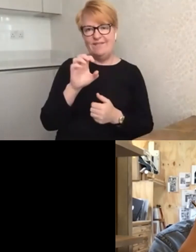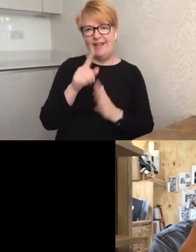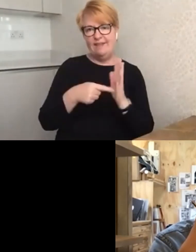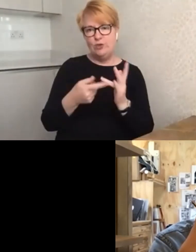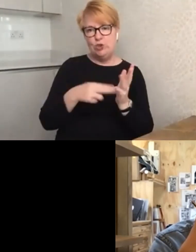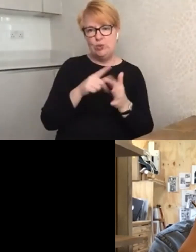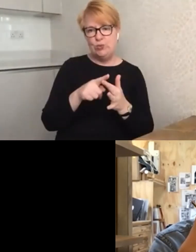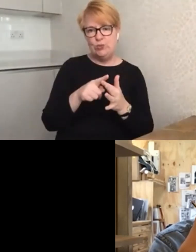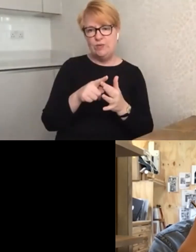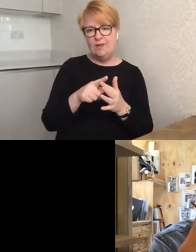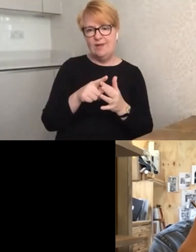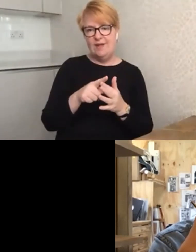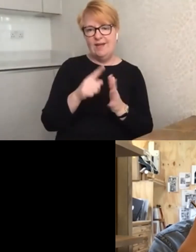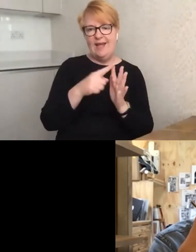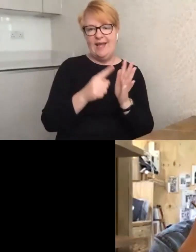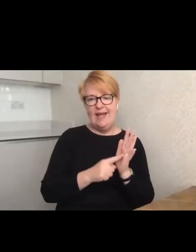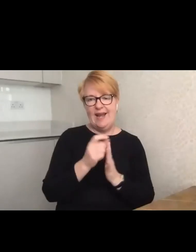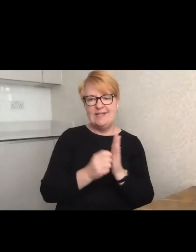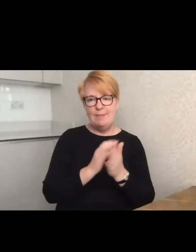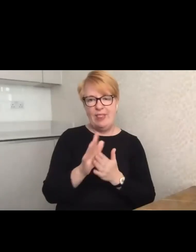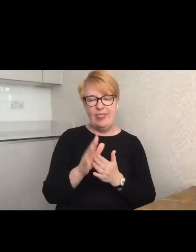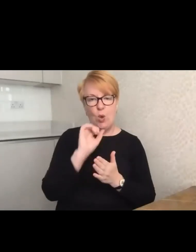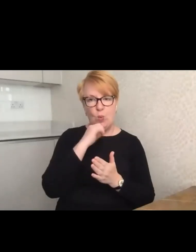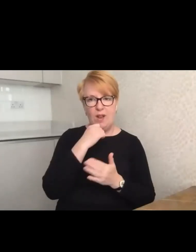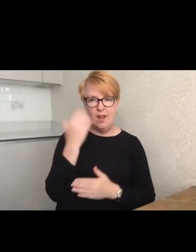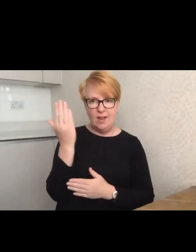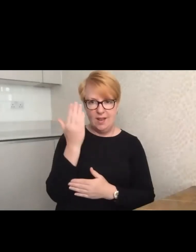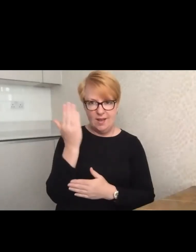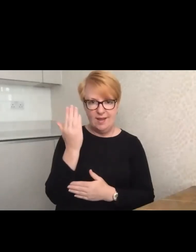But finally, before I hand over to Elisabeth, I just want to massively thank